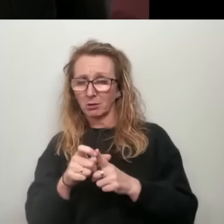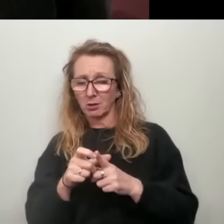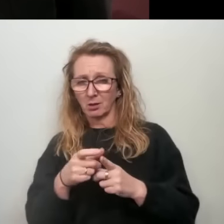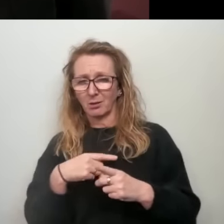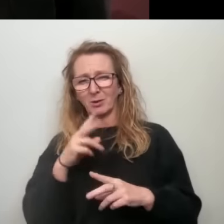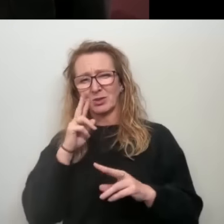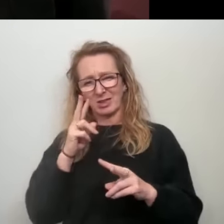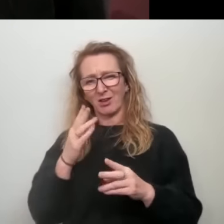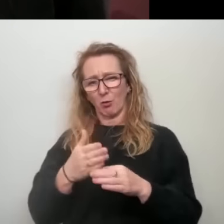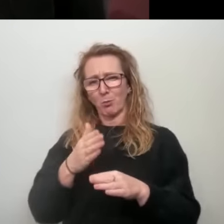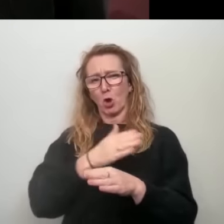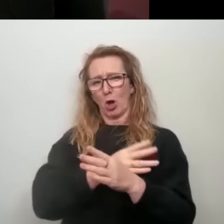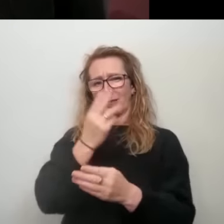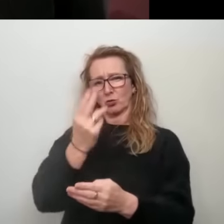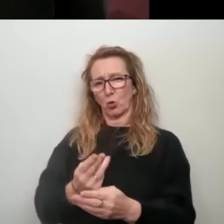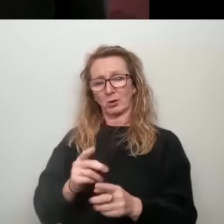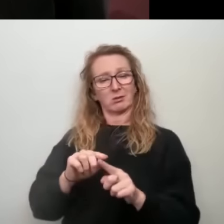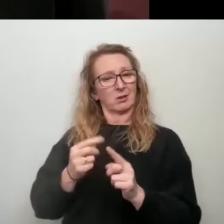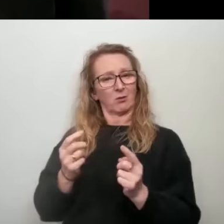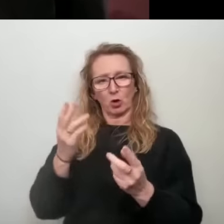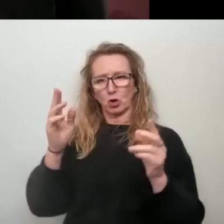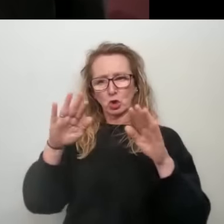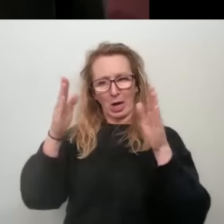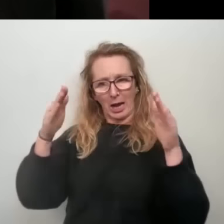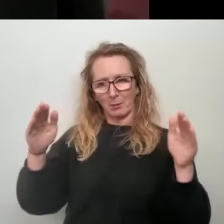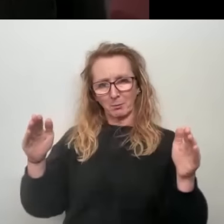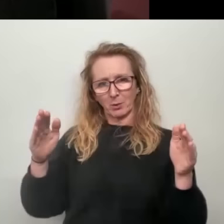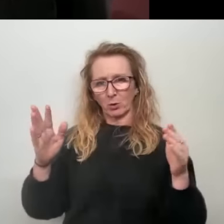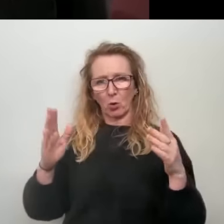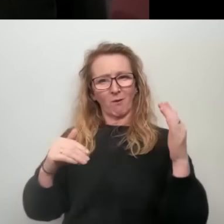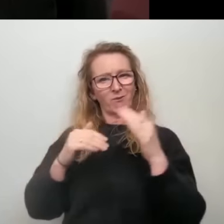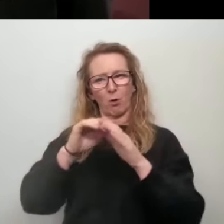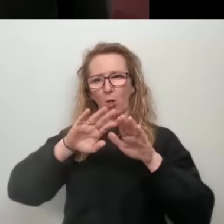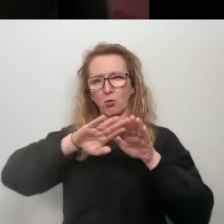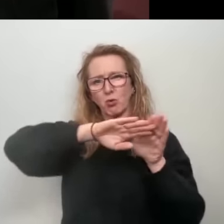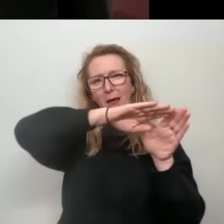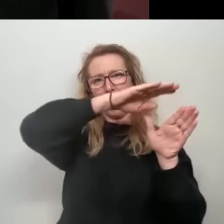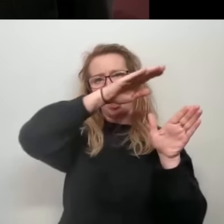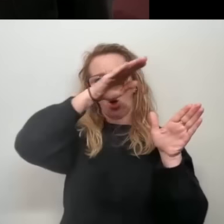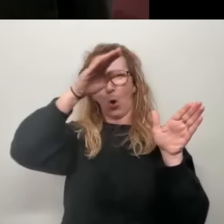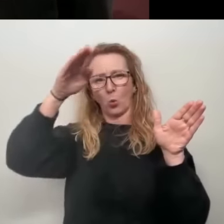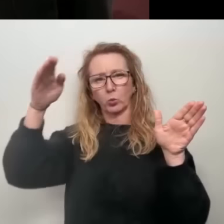that it is a different shape. It's not quite the full rounded arcs that we see today.